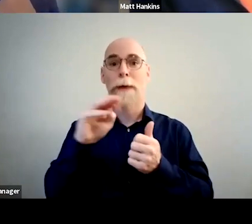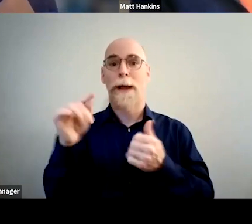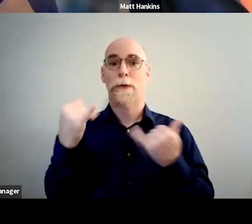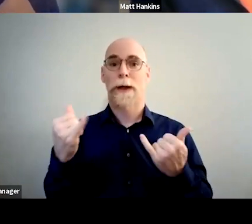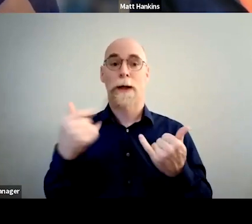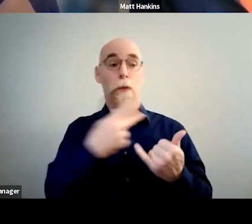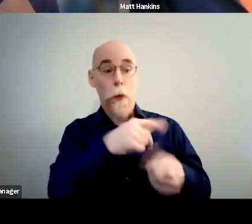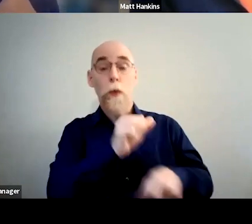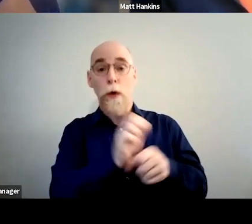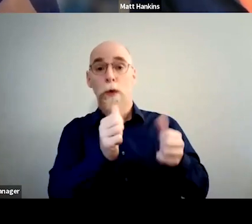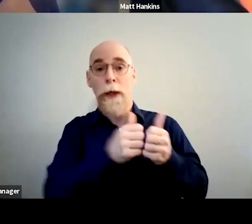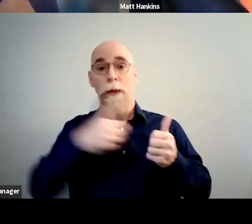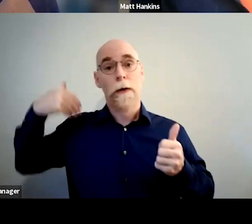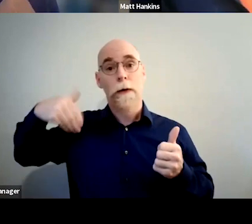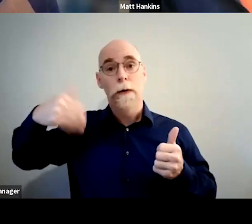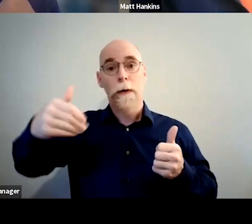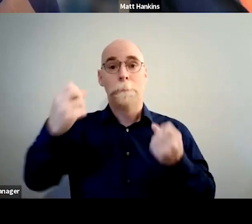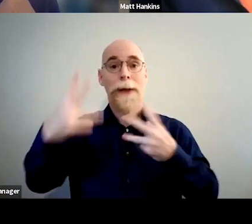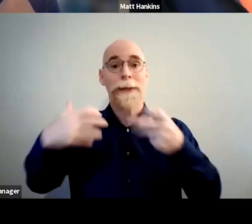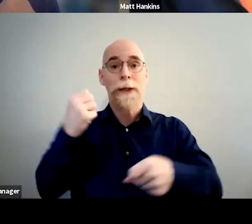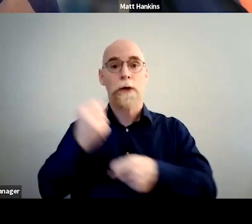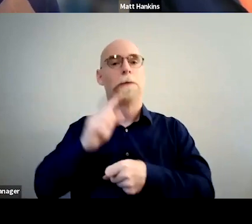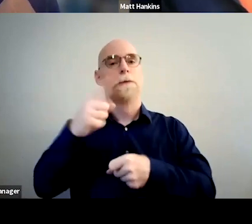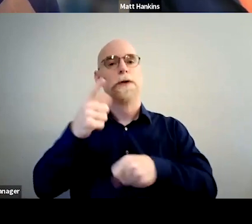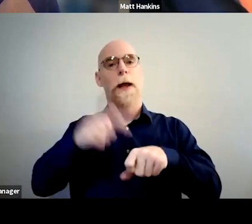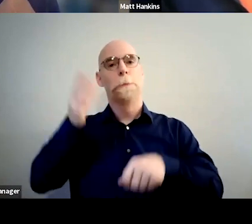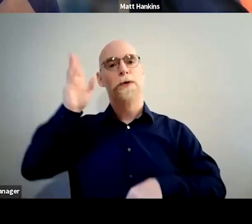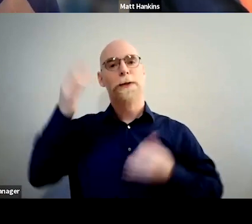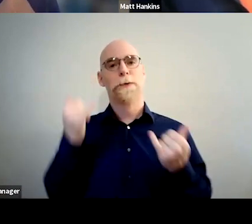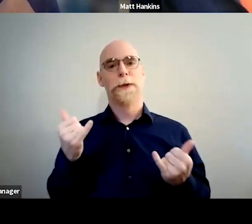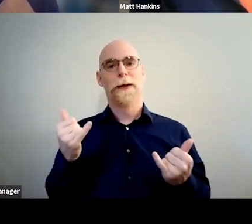As Shauntee mentioned, my name's Jackson Gilman Fortini. I work for the Baltimore